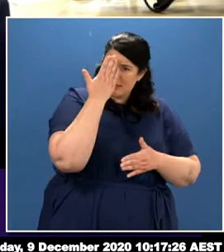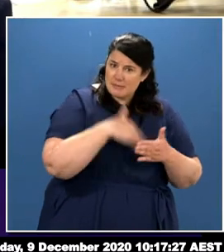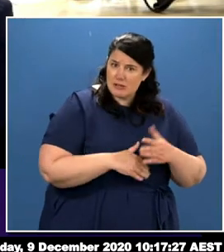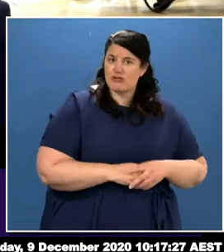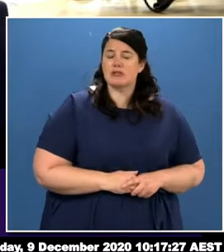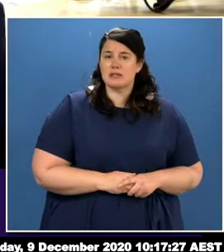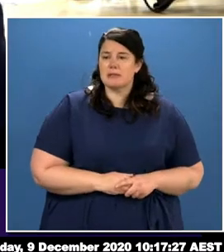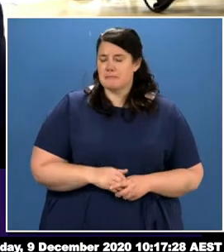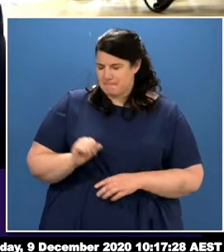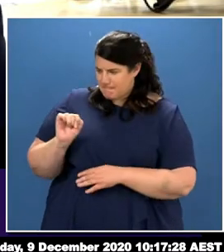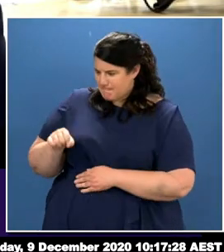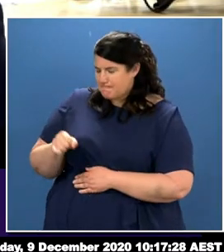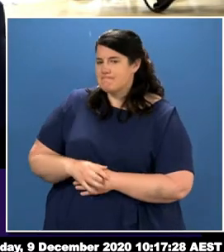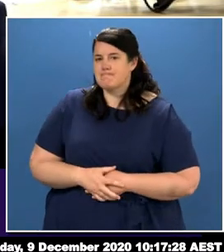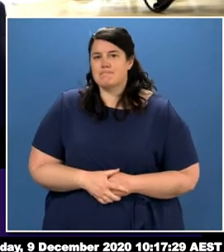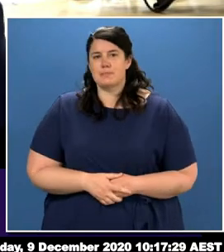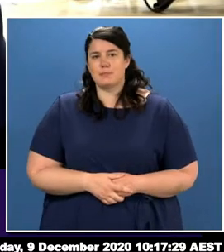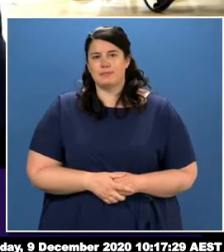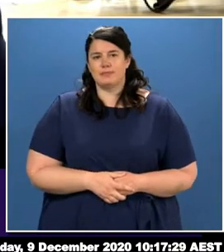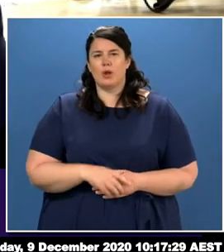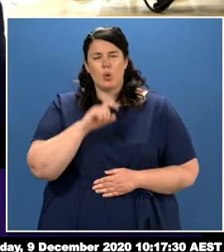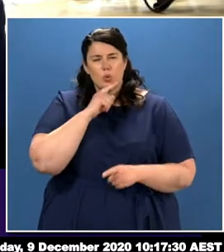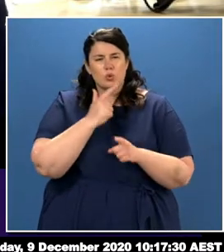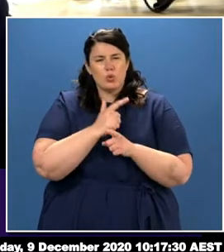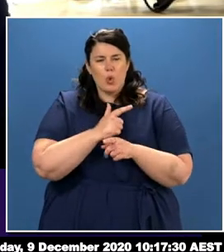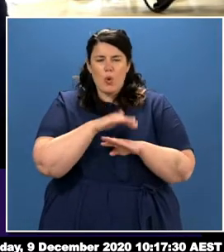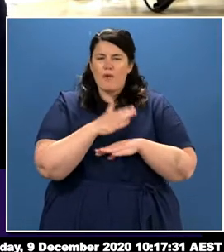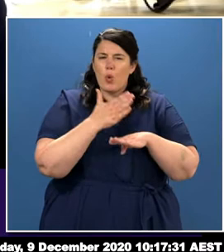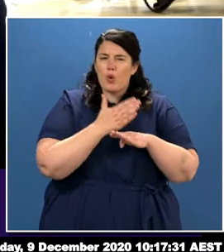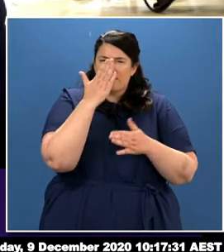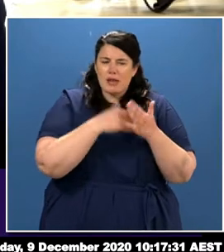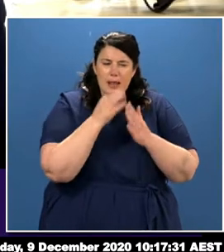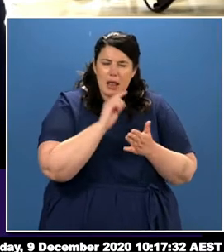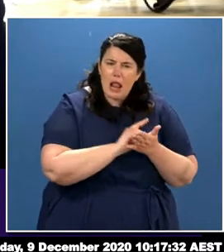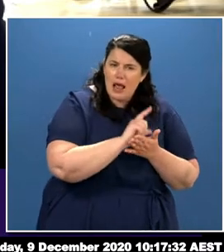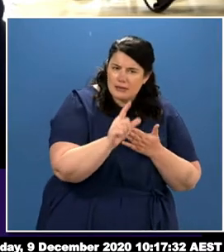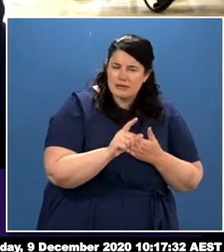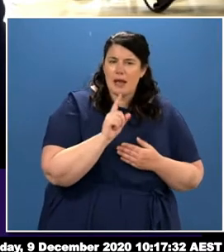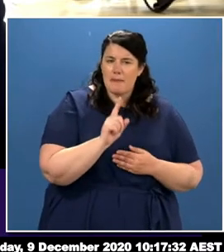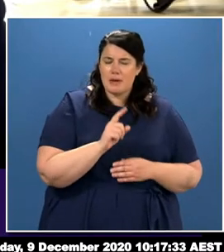I want to come back to your work experience later on as we are going on through your evidence.